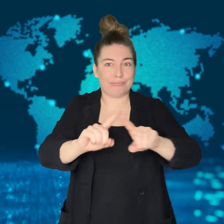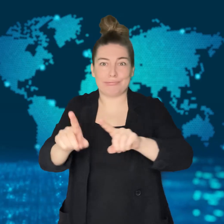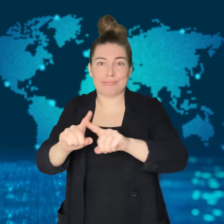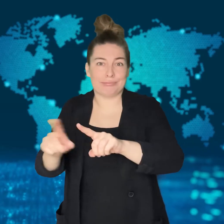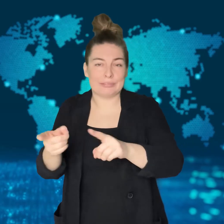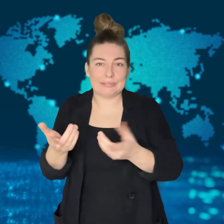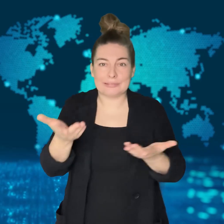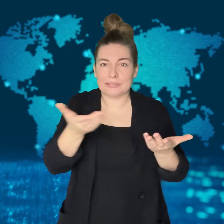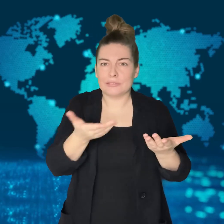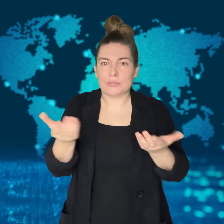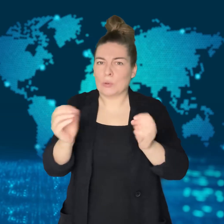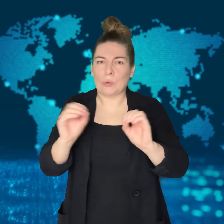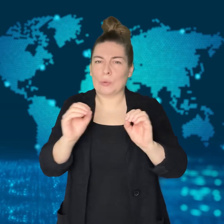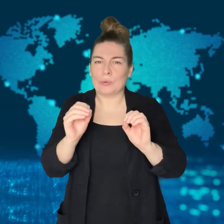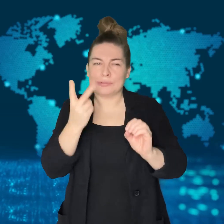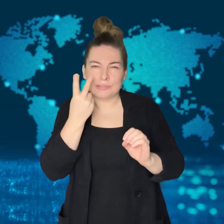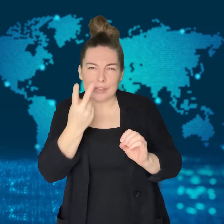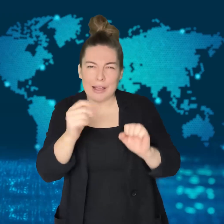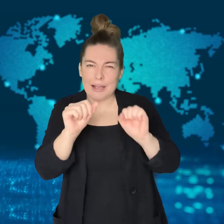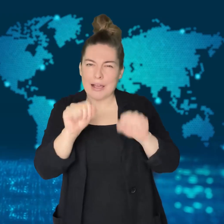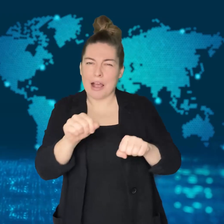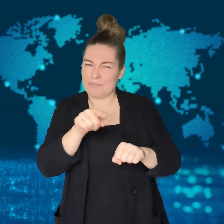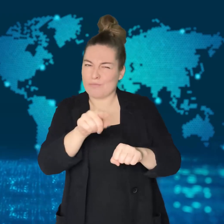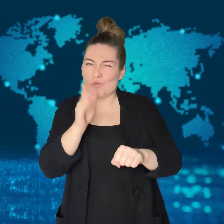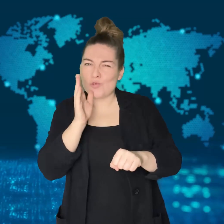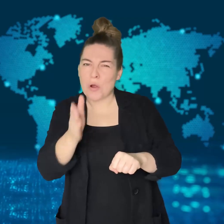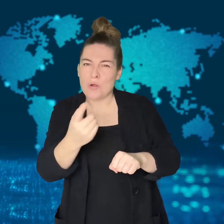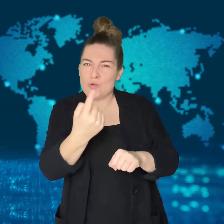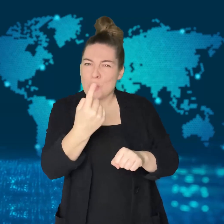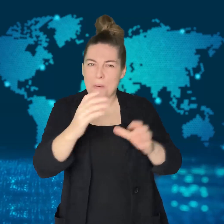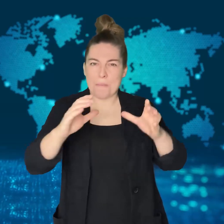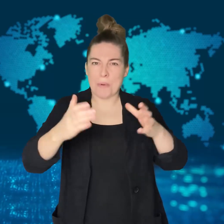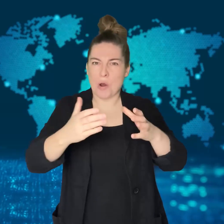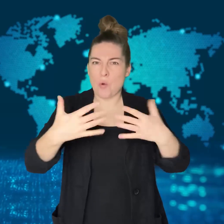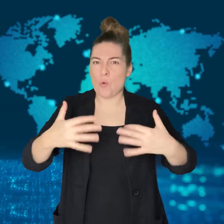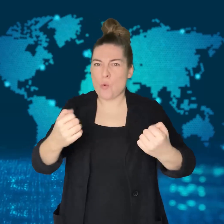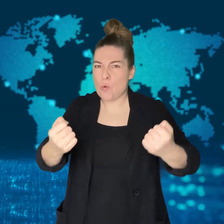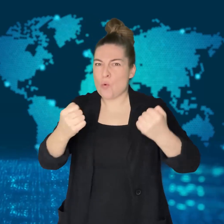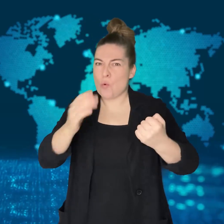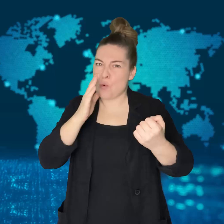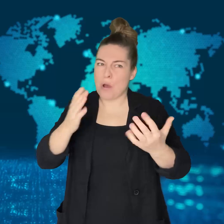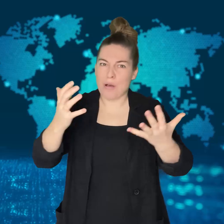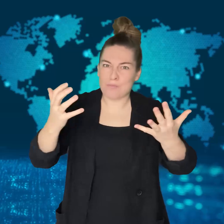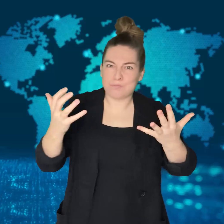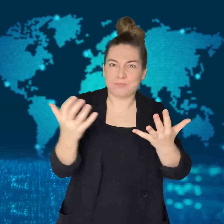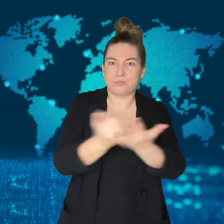win an absolute majority,